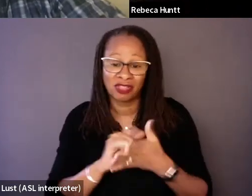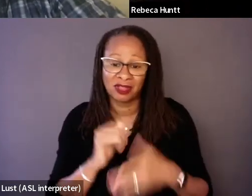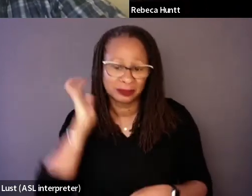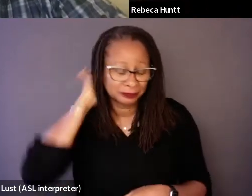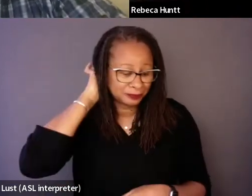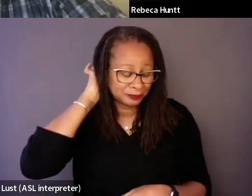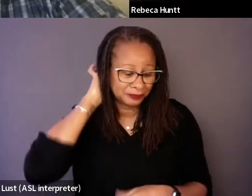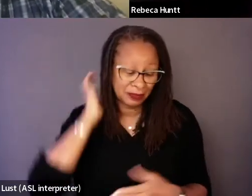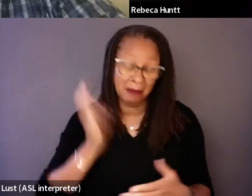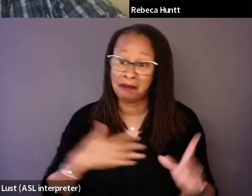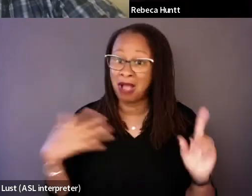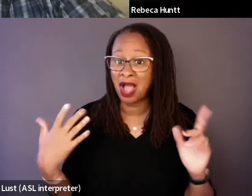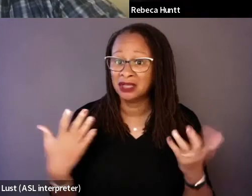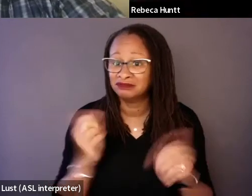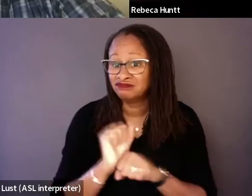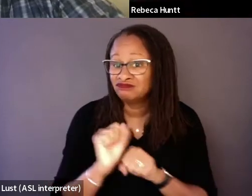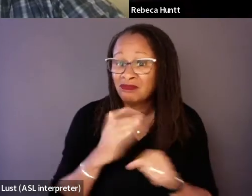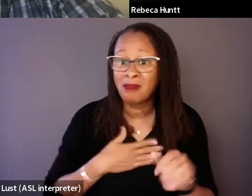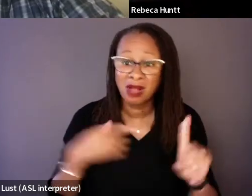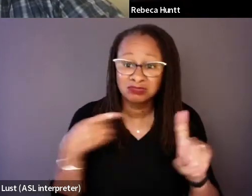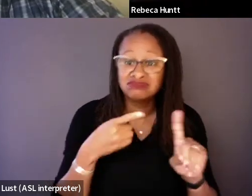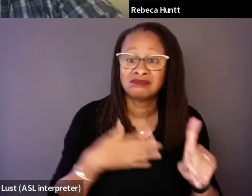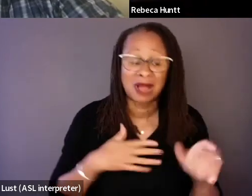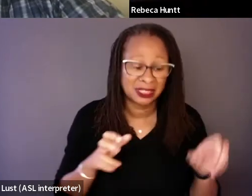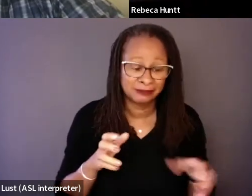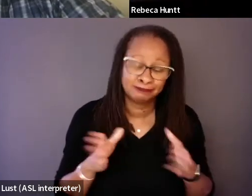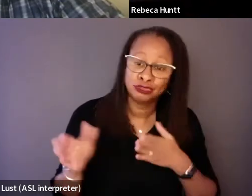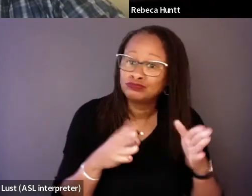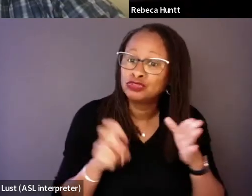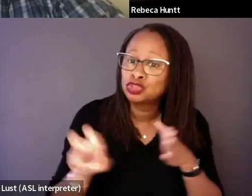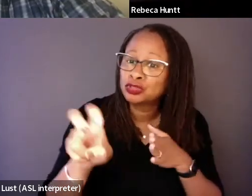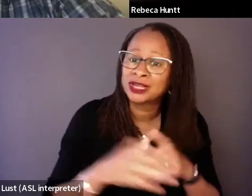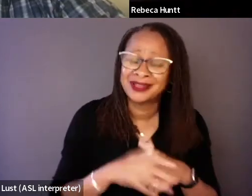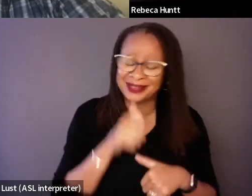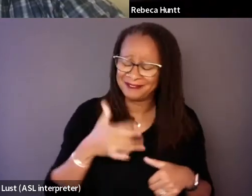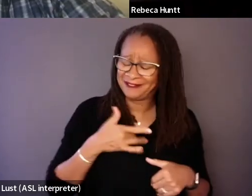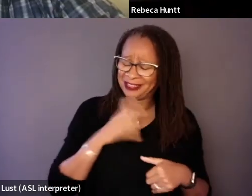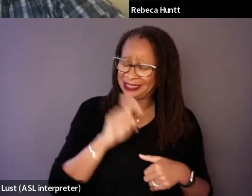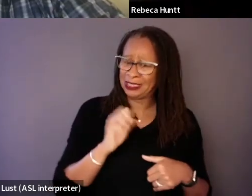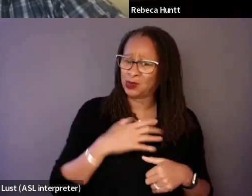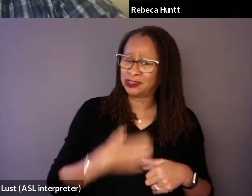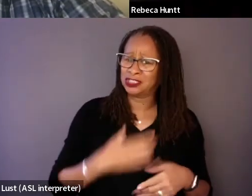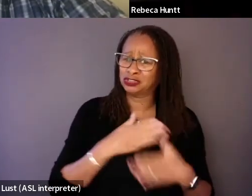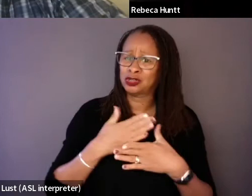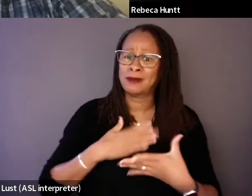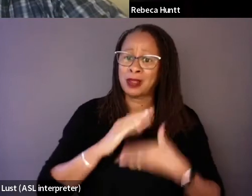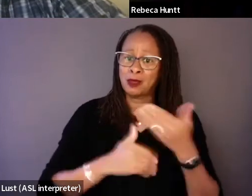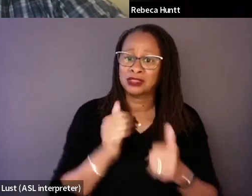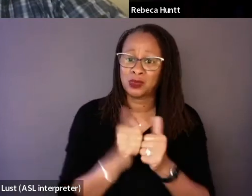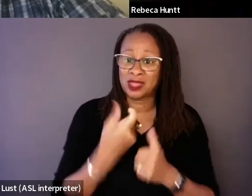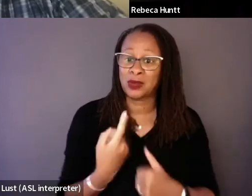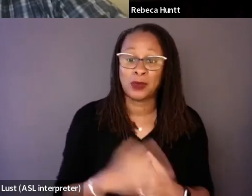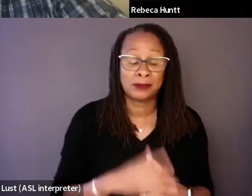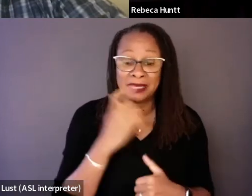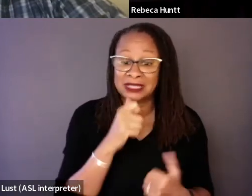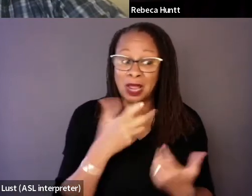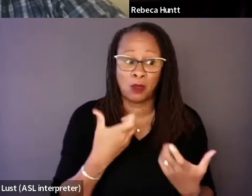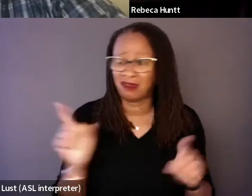I didn't -- I didn't feel the need or desire to share my process with anybody because I didn't want